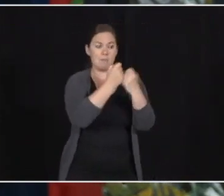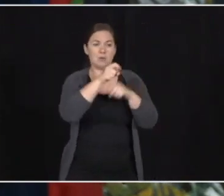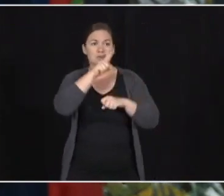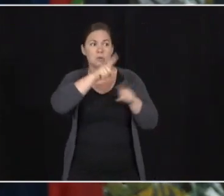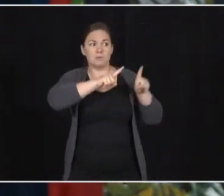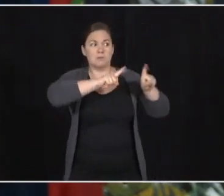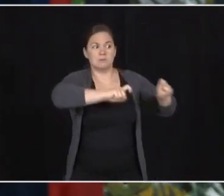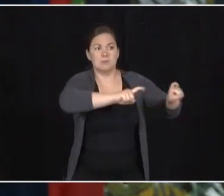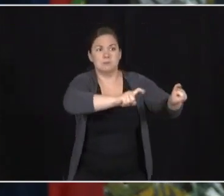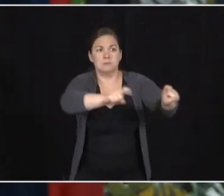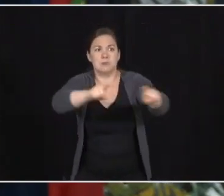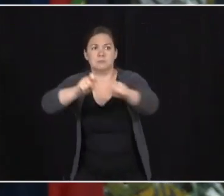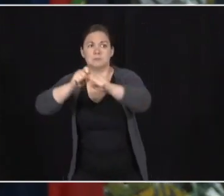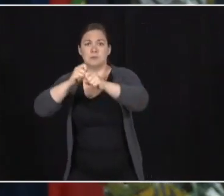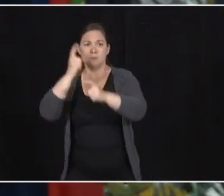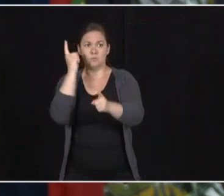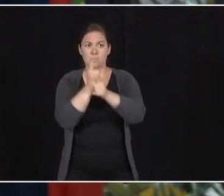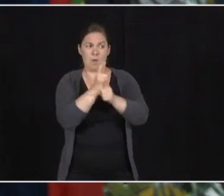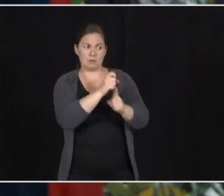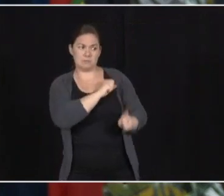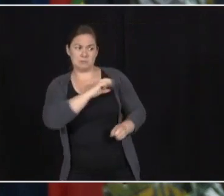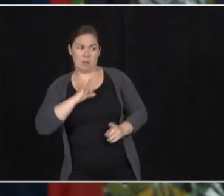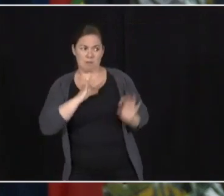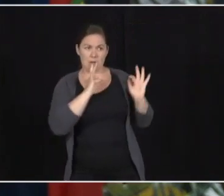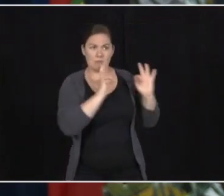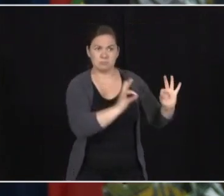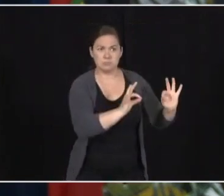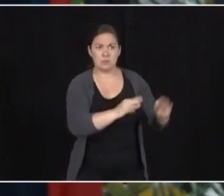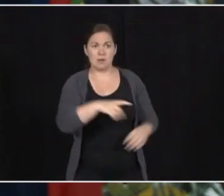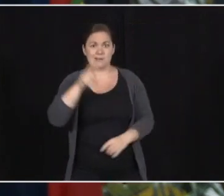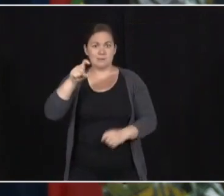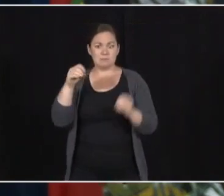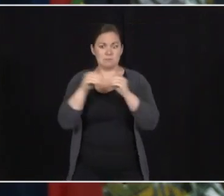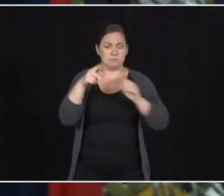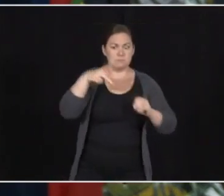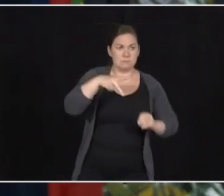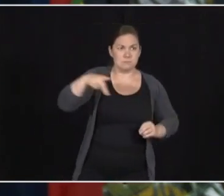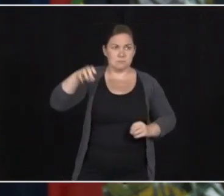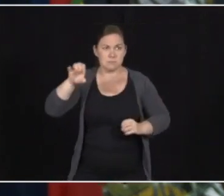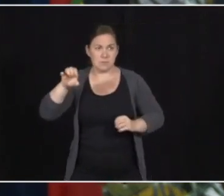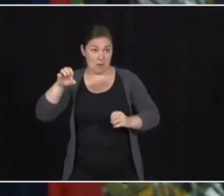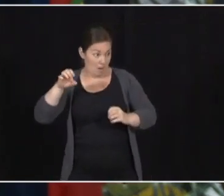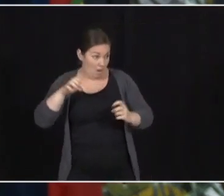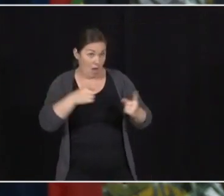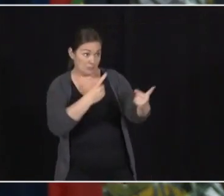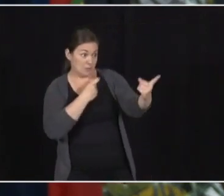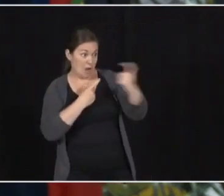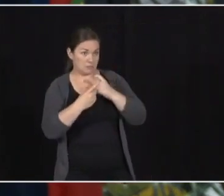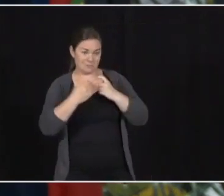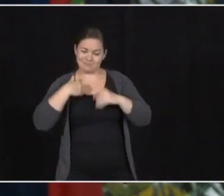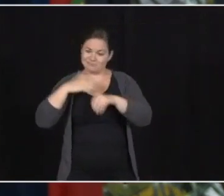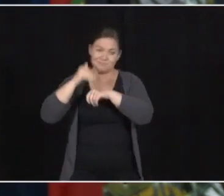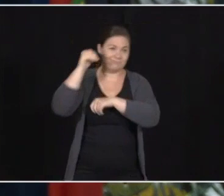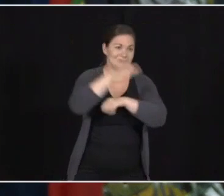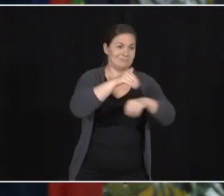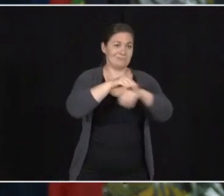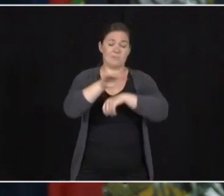We filled priority requests for PPE within 24 hours. Millions of protective masks and gloves that are